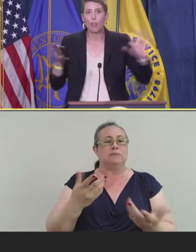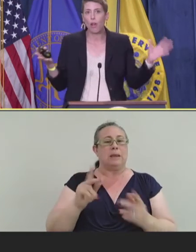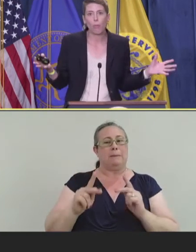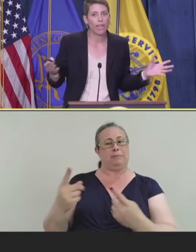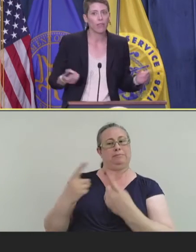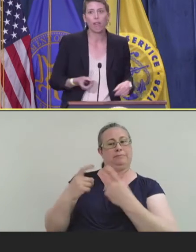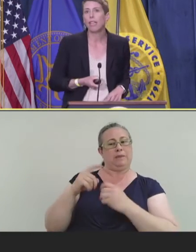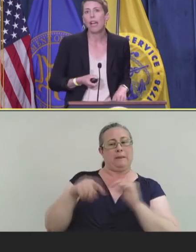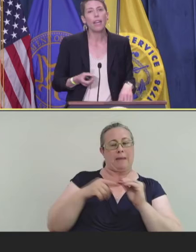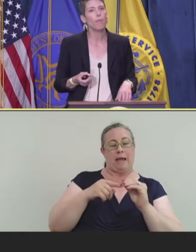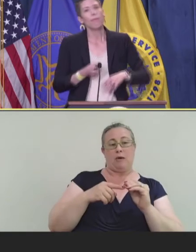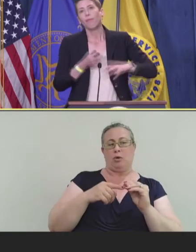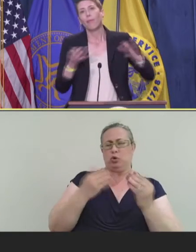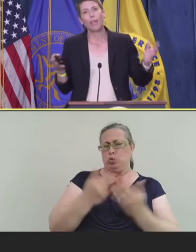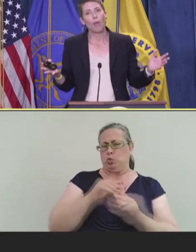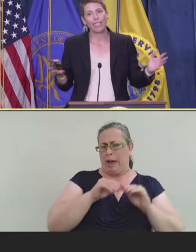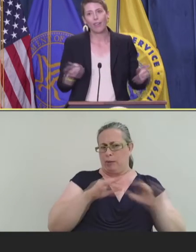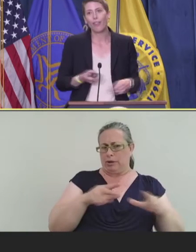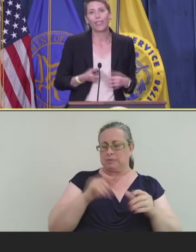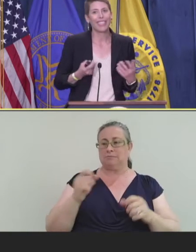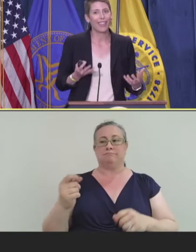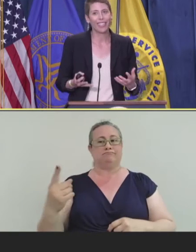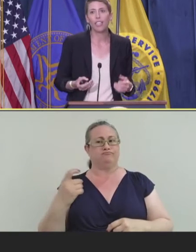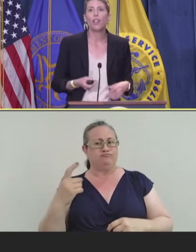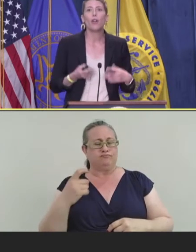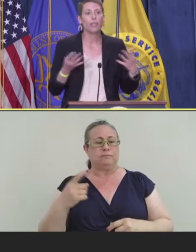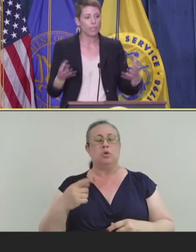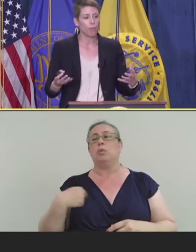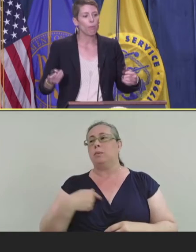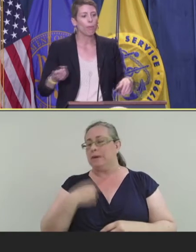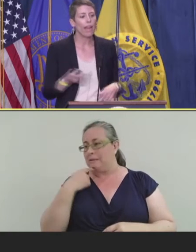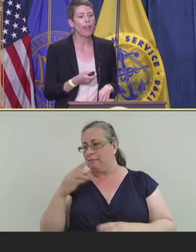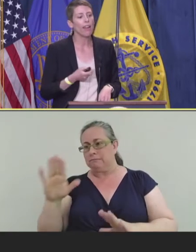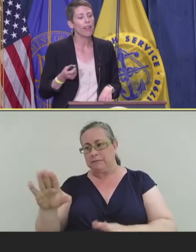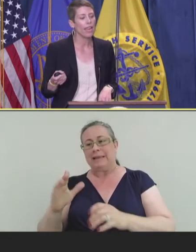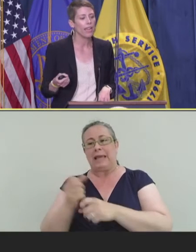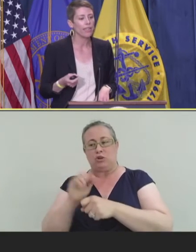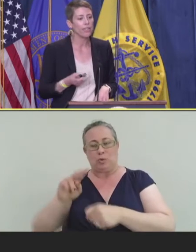outbreaks all the time. We always tell folks, "Get your second dose. Let's be prepared." And